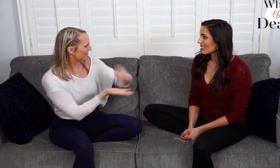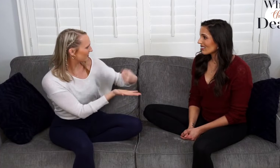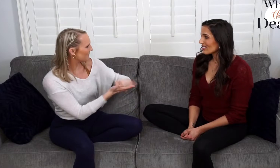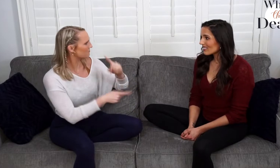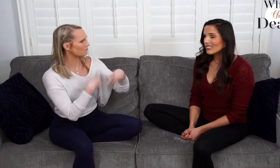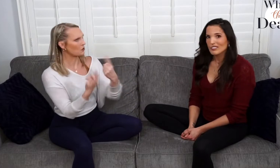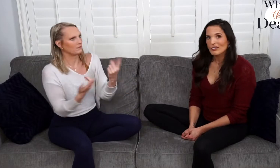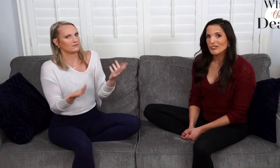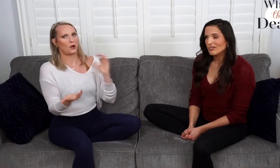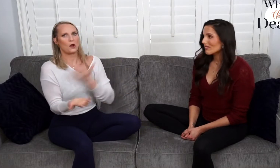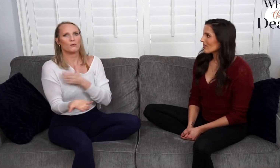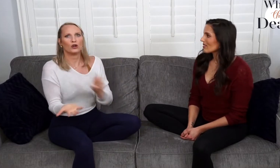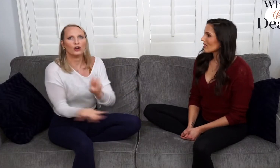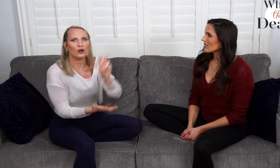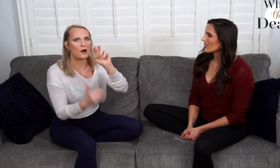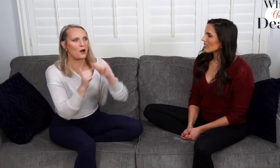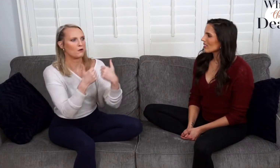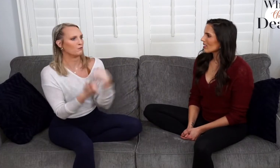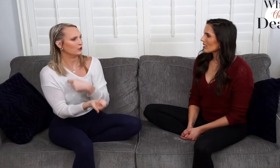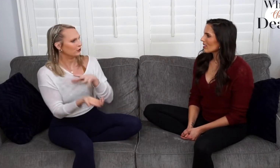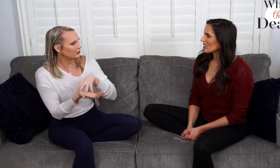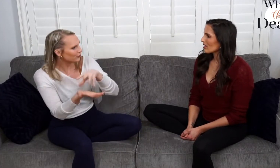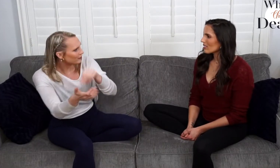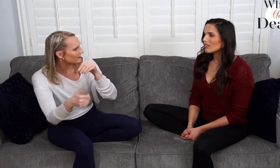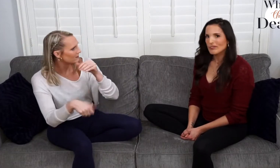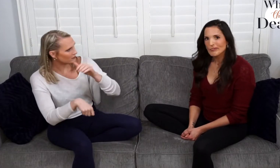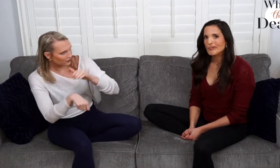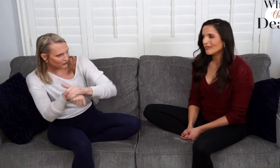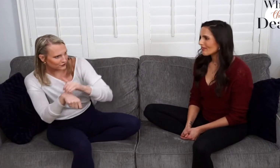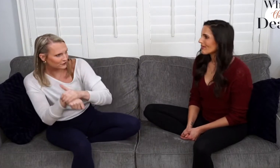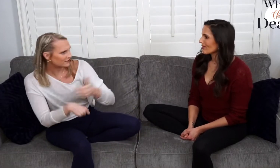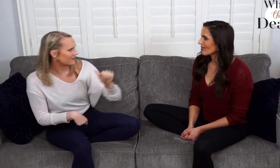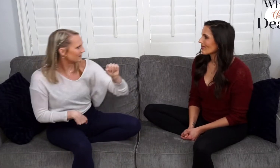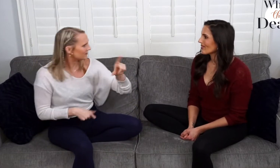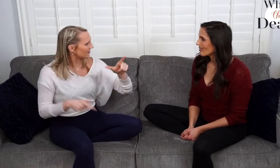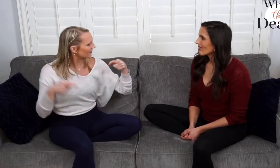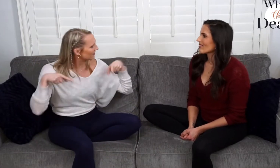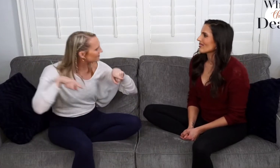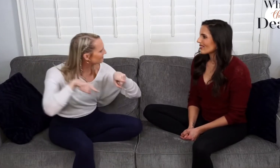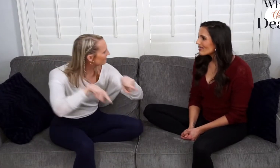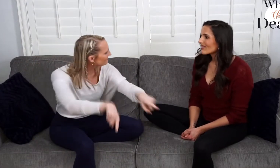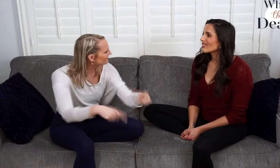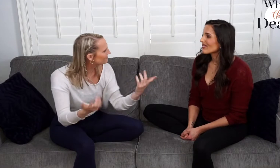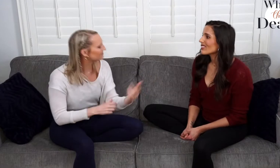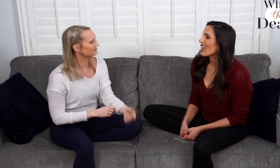discussion about our Journeys and how we learned English and ASL and how they both aligned with each other.